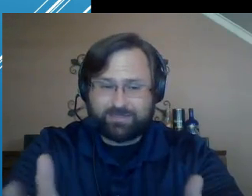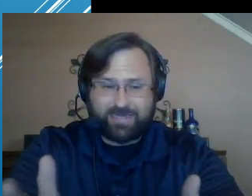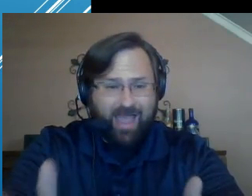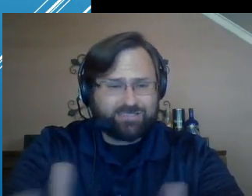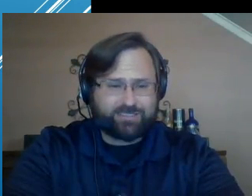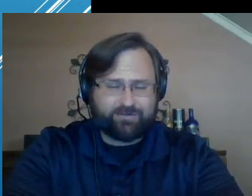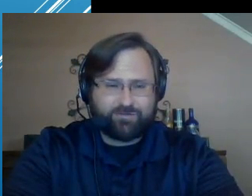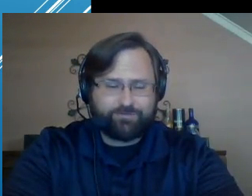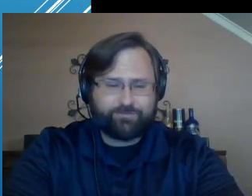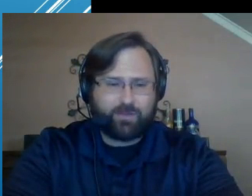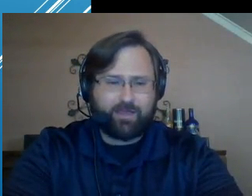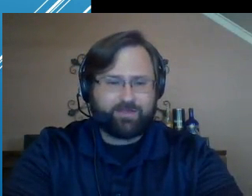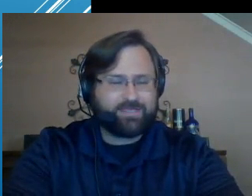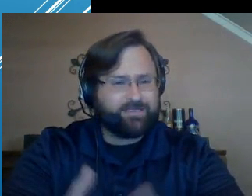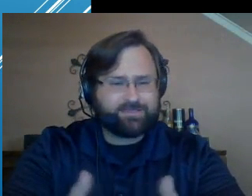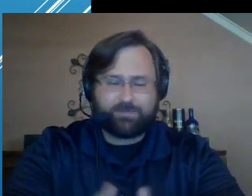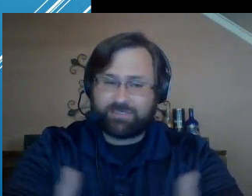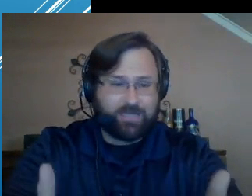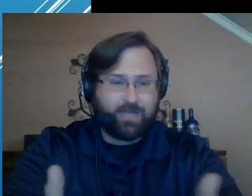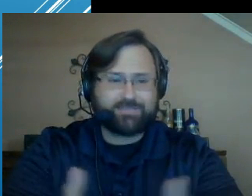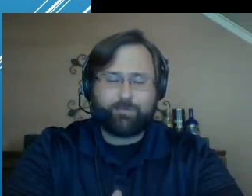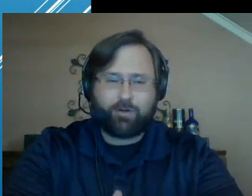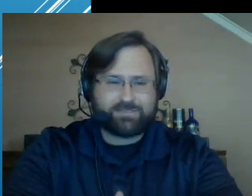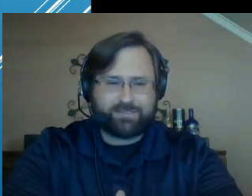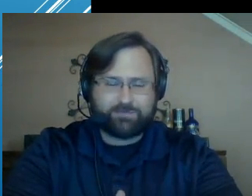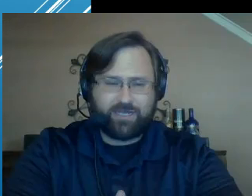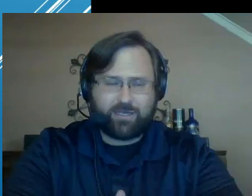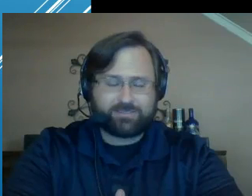that's an adjective in this sentence the subject is not set apart as a subject as